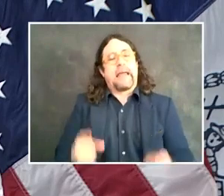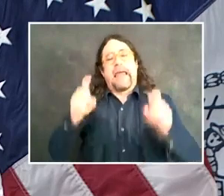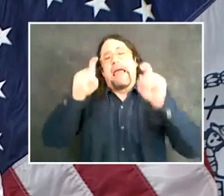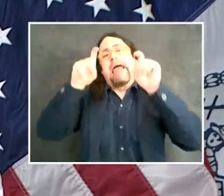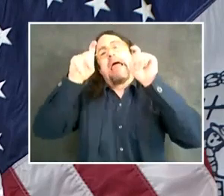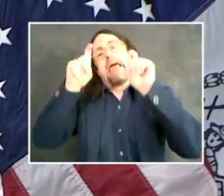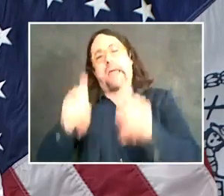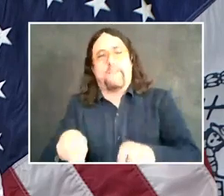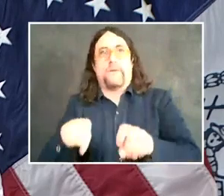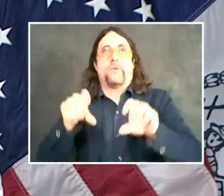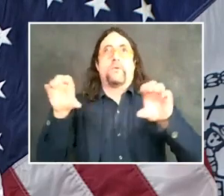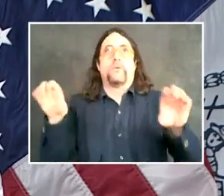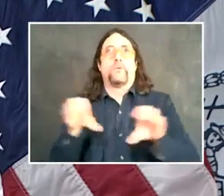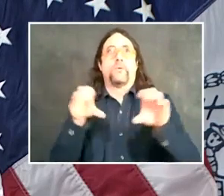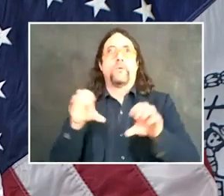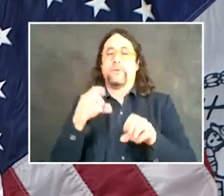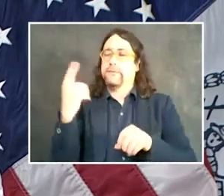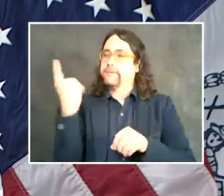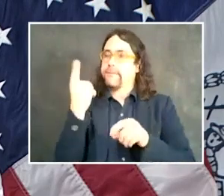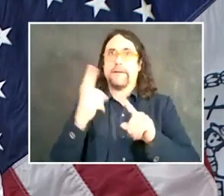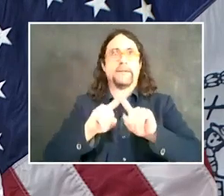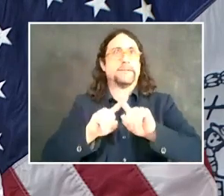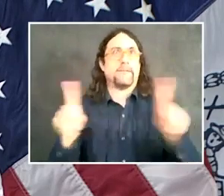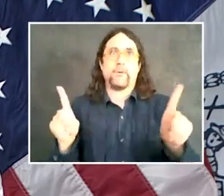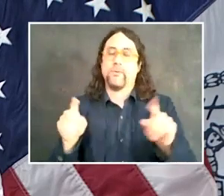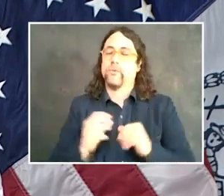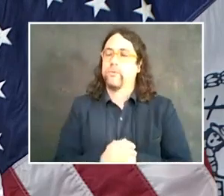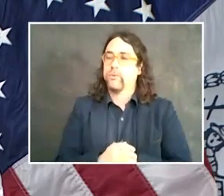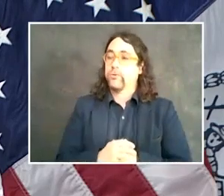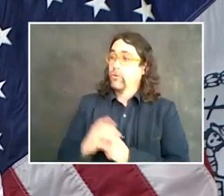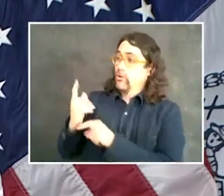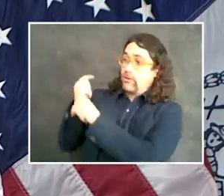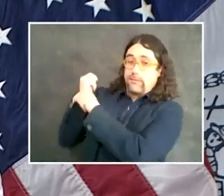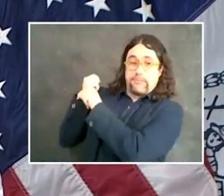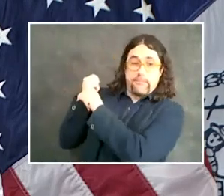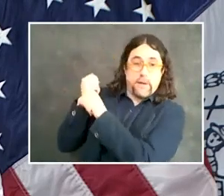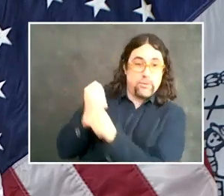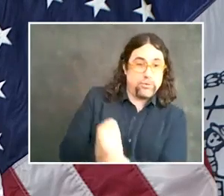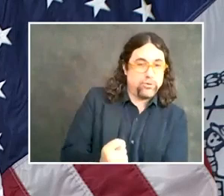WE'RE NOT GOING TO BE ALLOWING THESE KIND OF GATHERINGS IN ANY